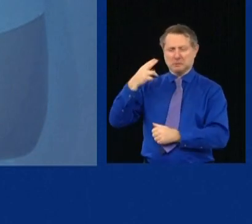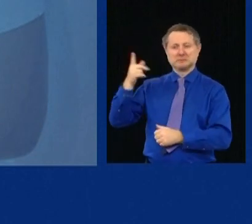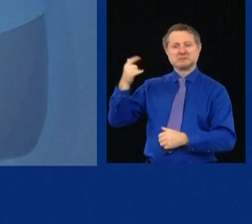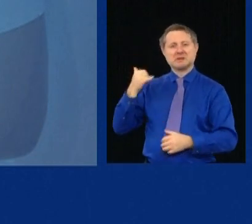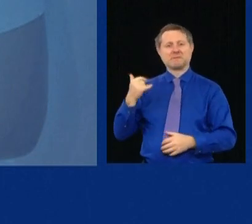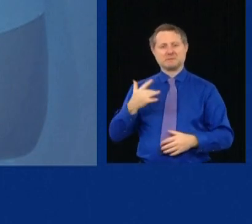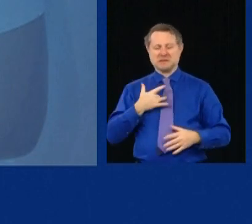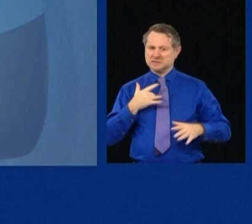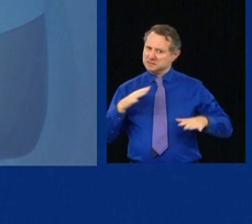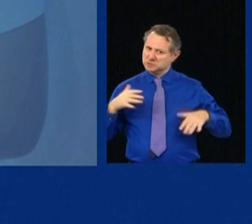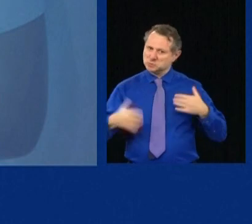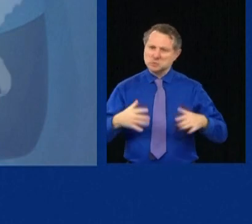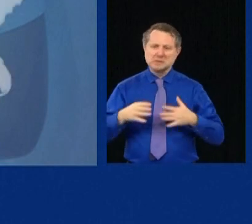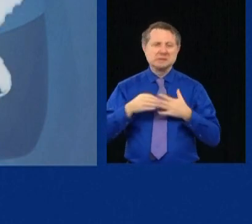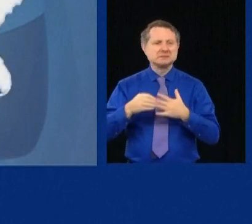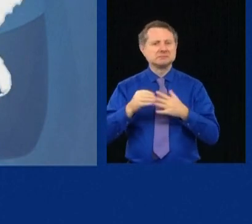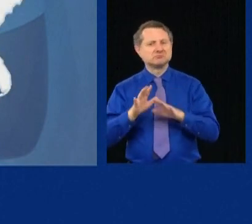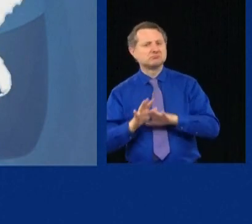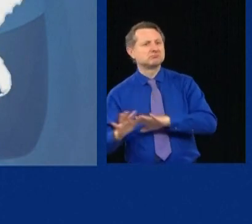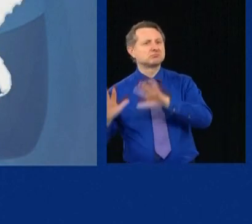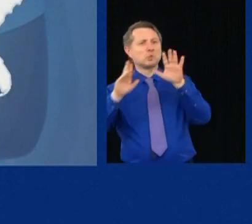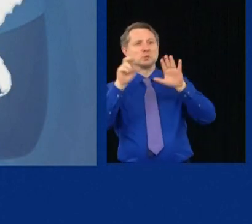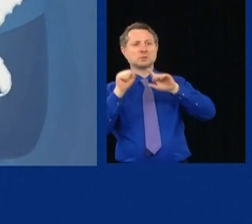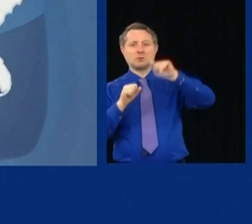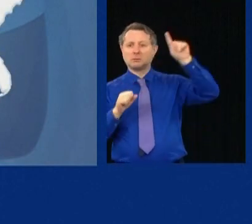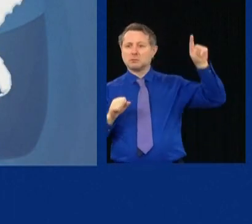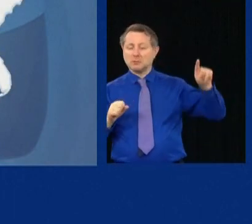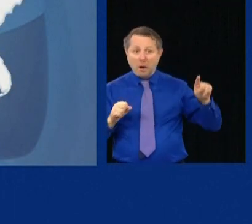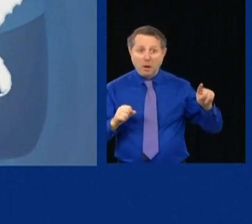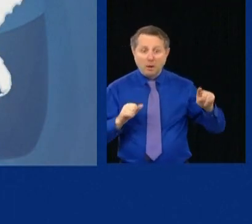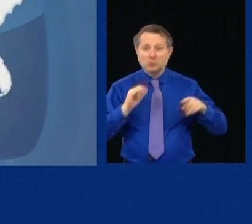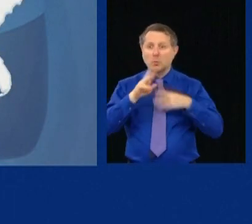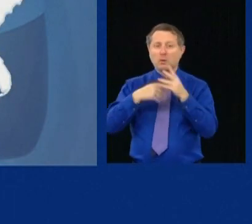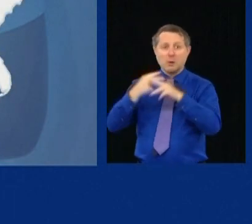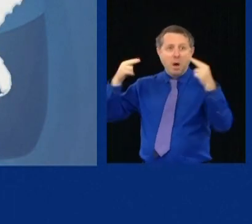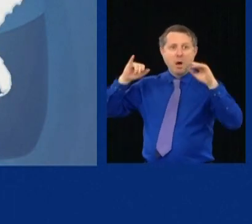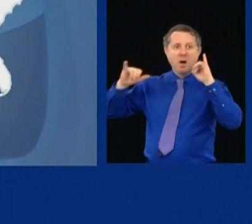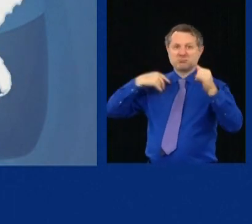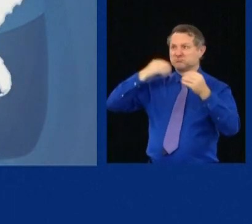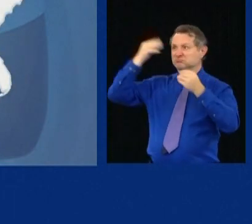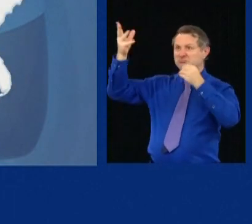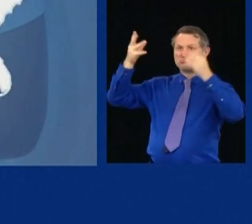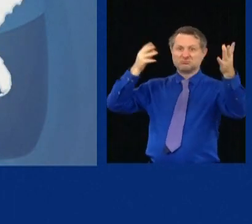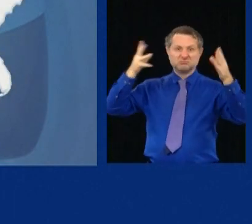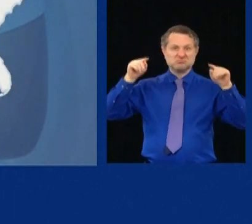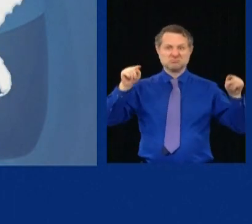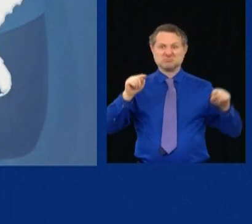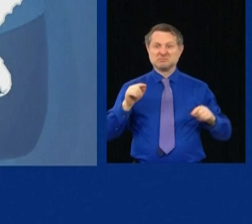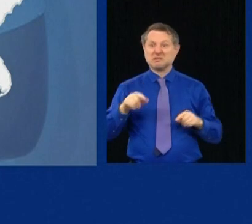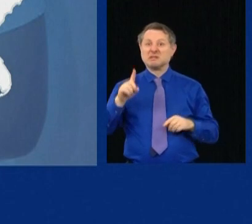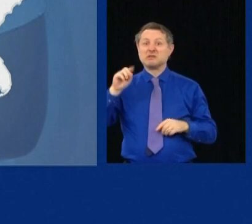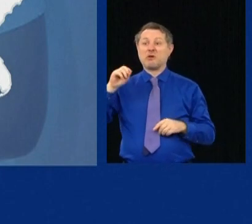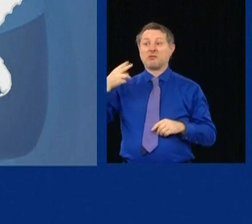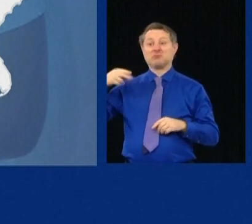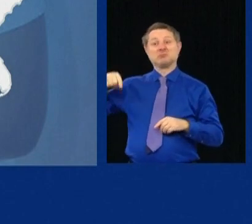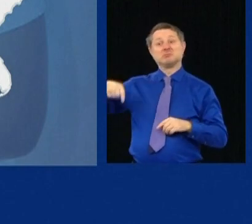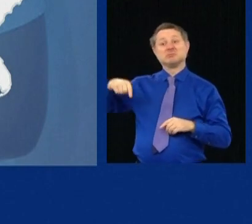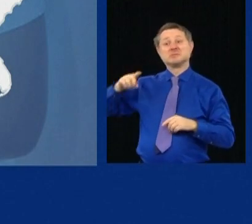DISEASE. NEW YORK STATE AND DEPARTMENT OF HEALTH ARE AT THE FOREFRONT NATIONALLY IF NOT